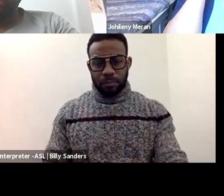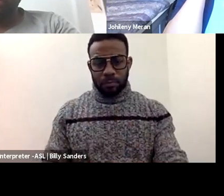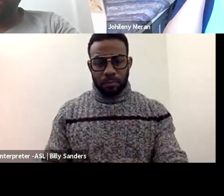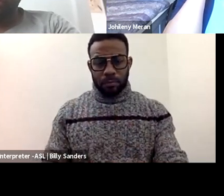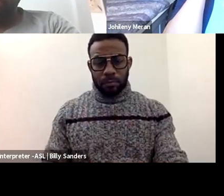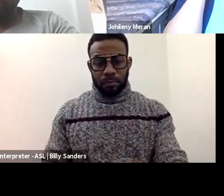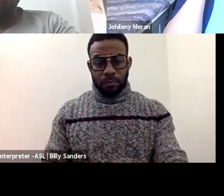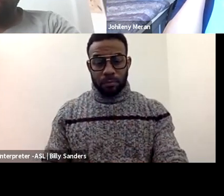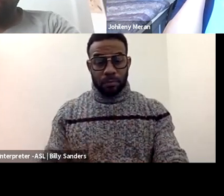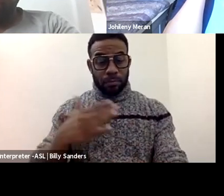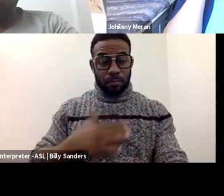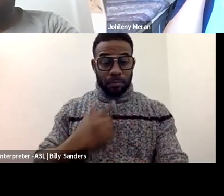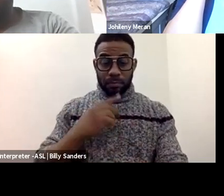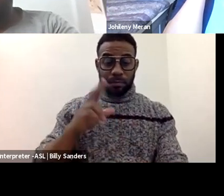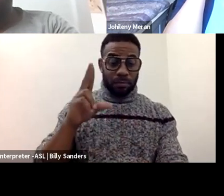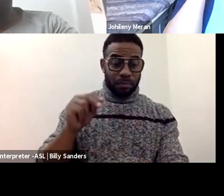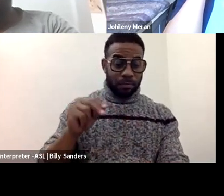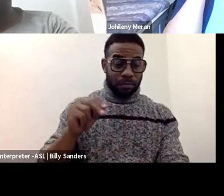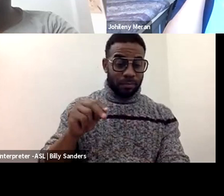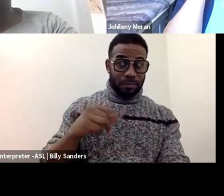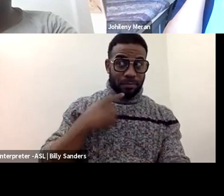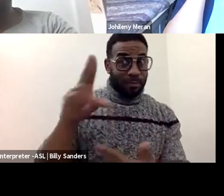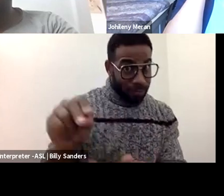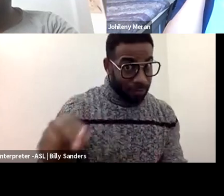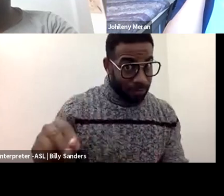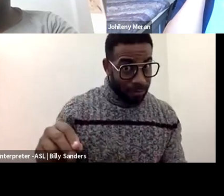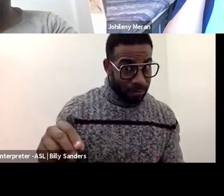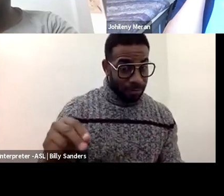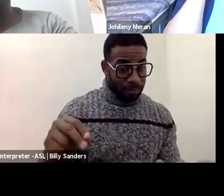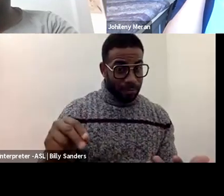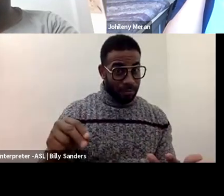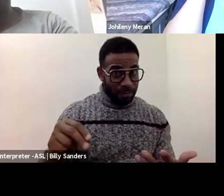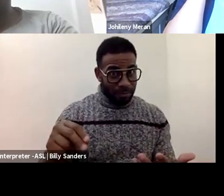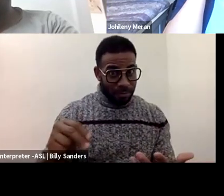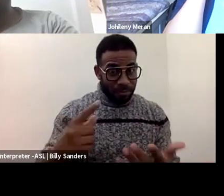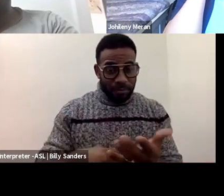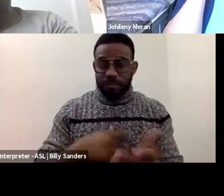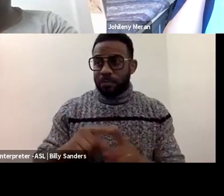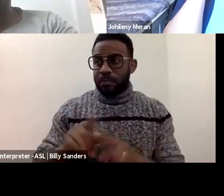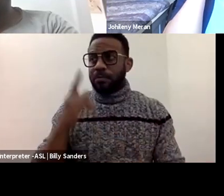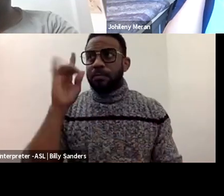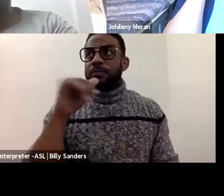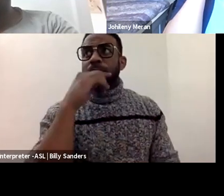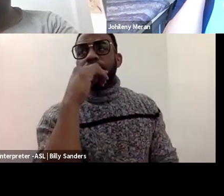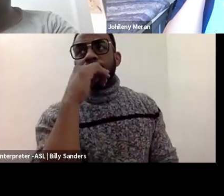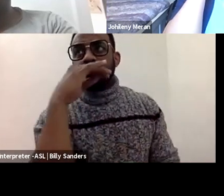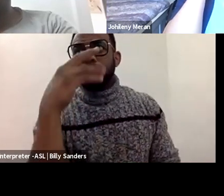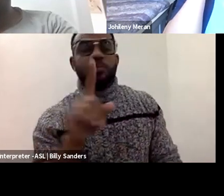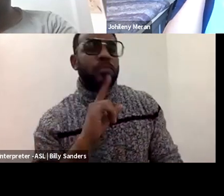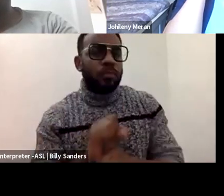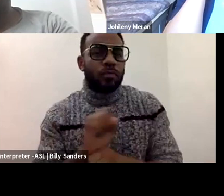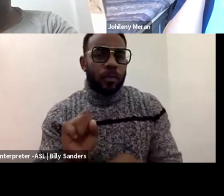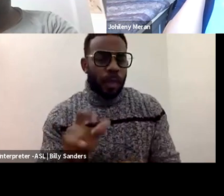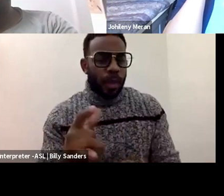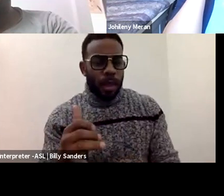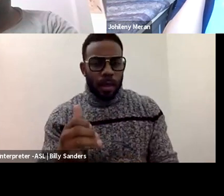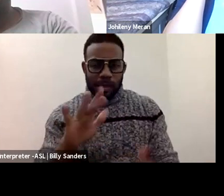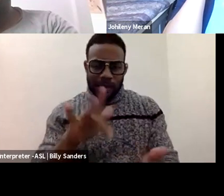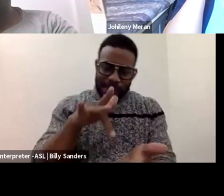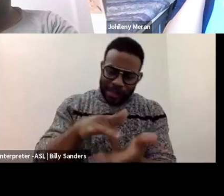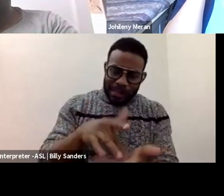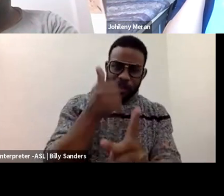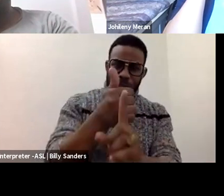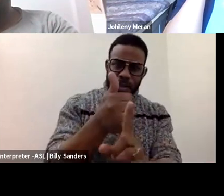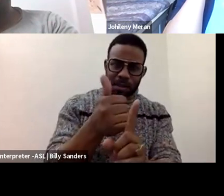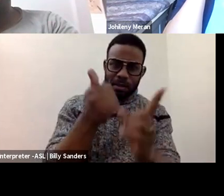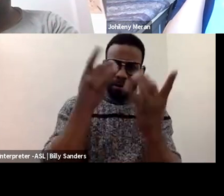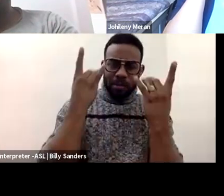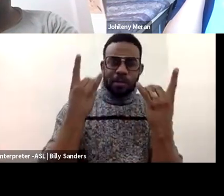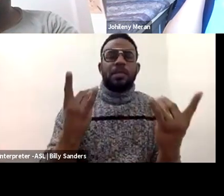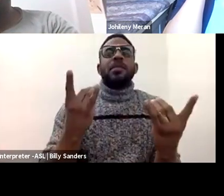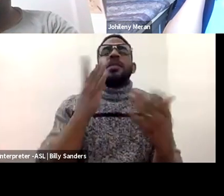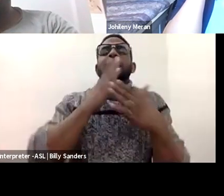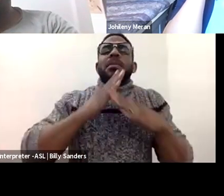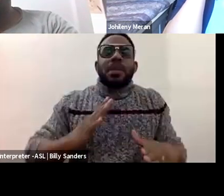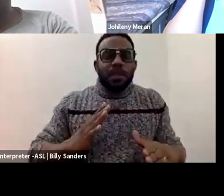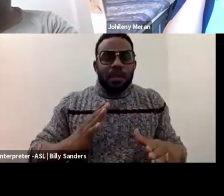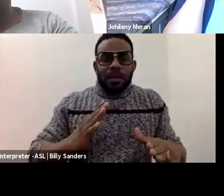you no, you need to say no. And I also think really center yourself amidst all of the different